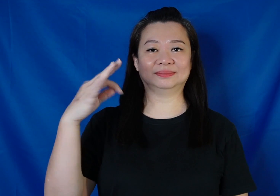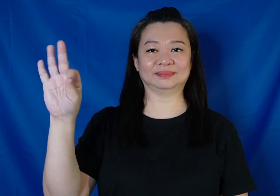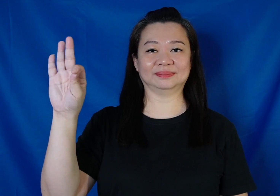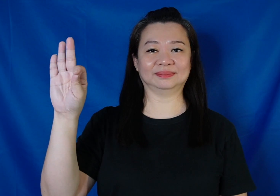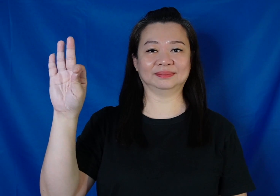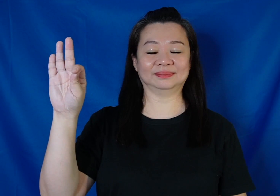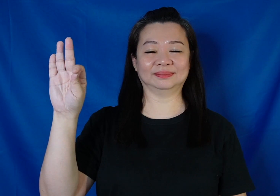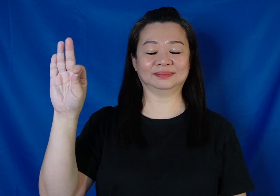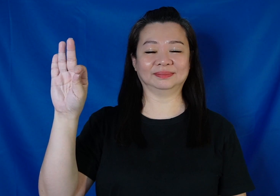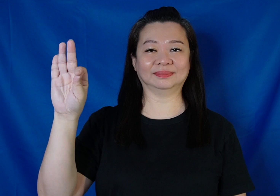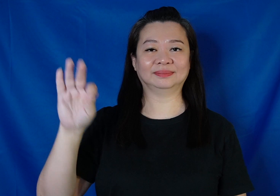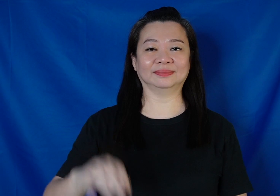FRENCH, France